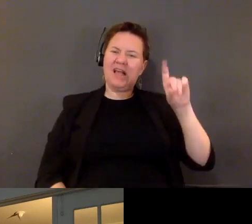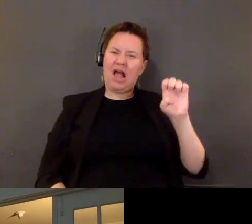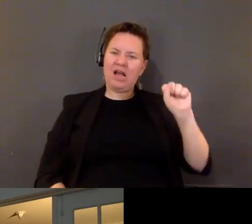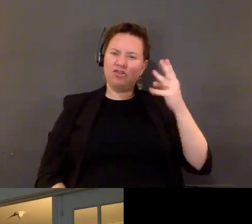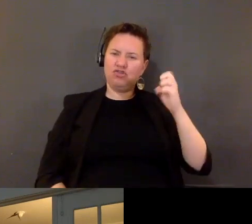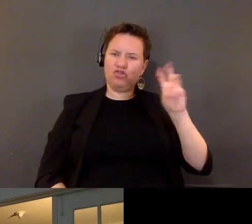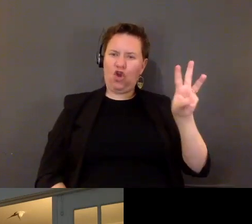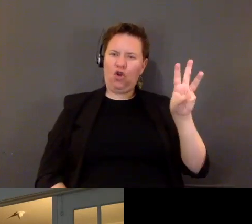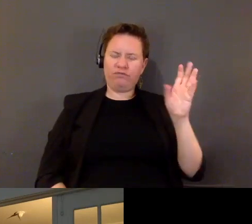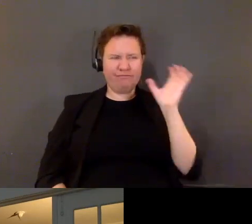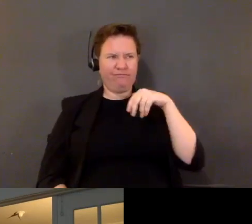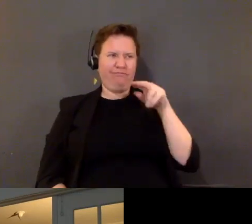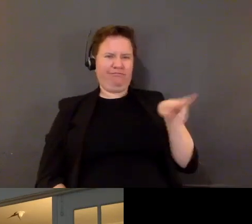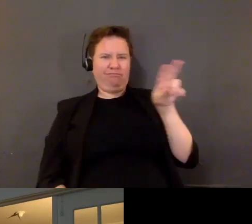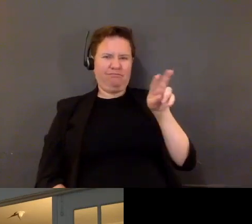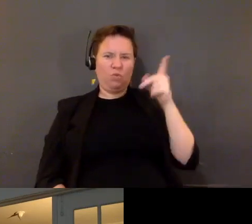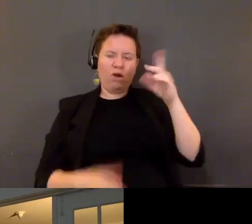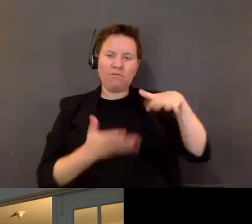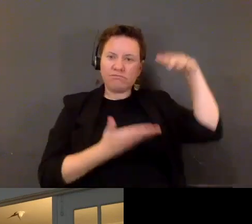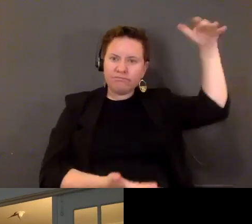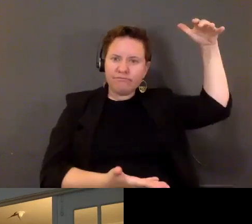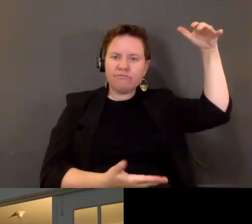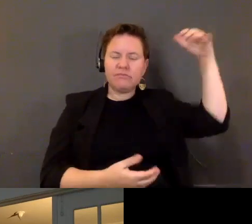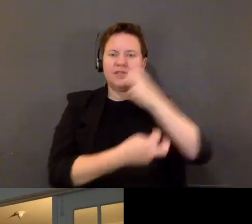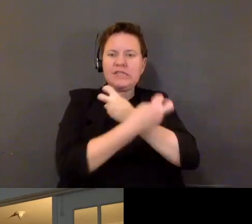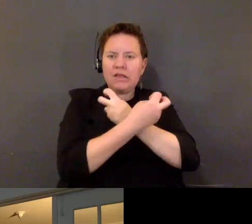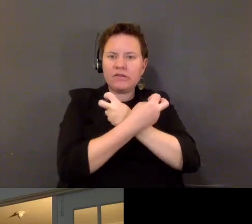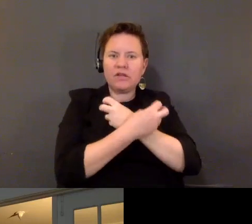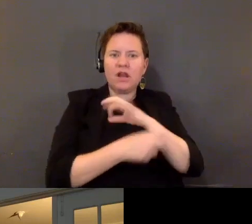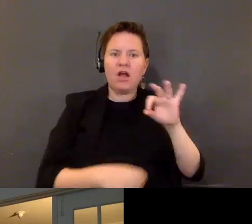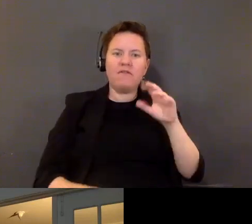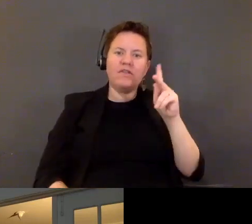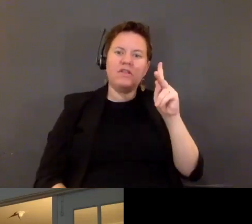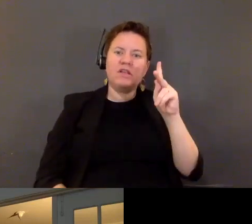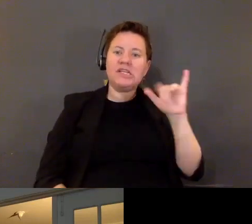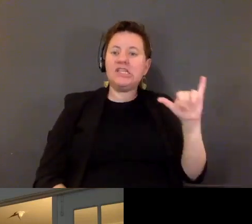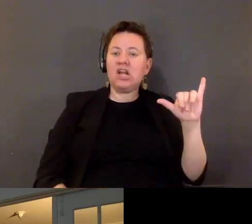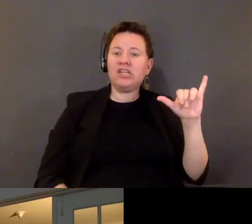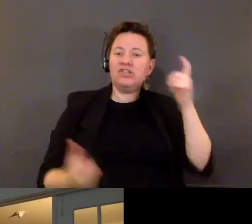one floor-to-ceiling case held the skeleton of the so-called kentucky giant it stood between